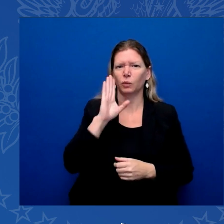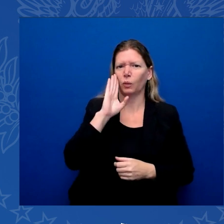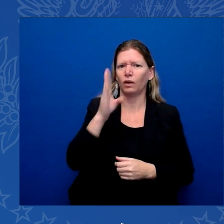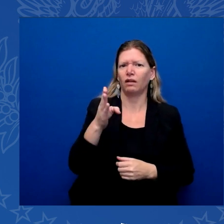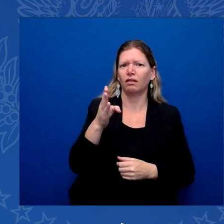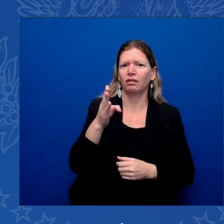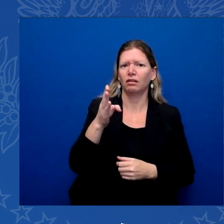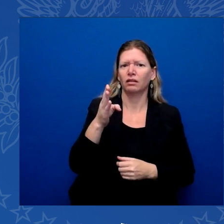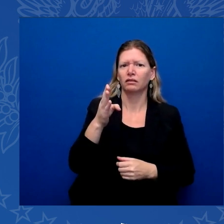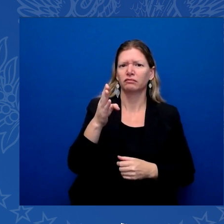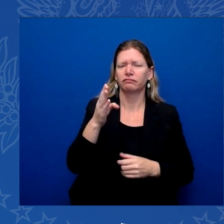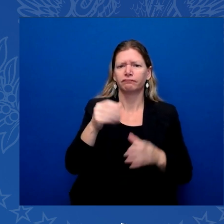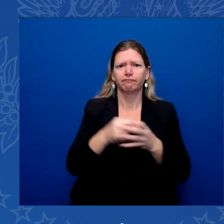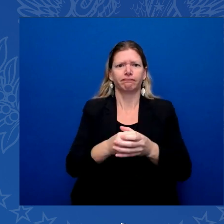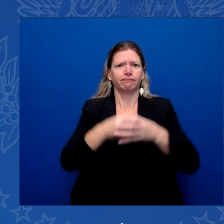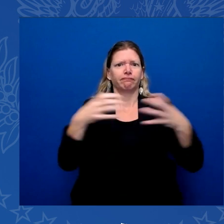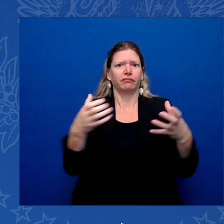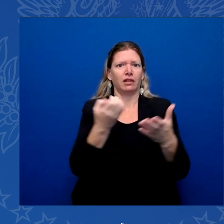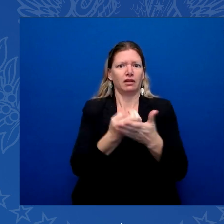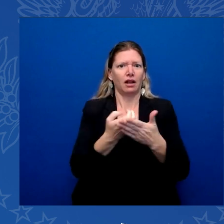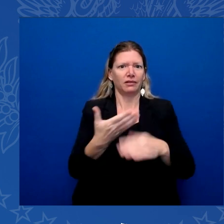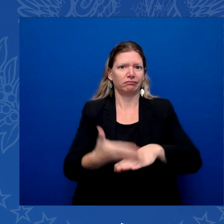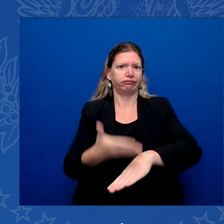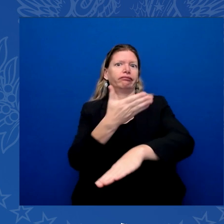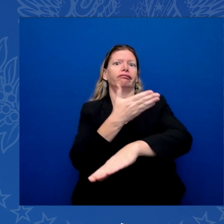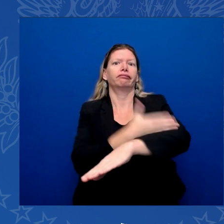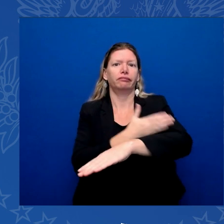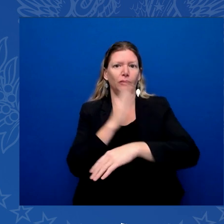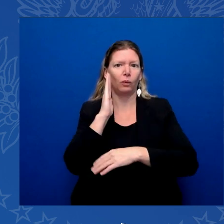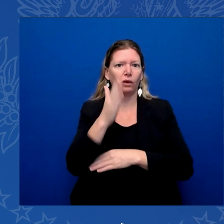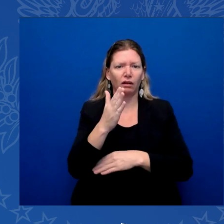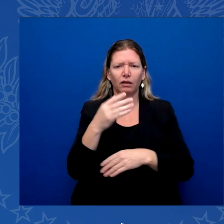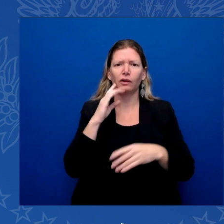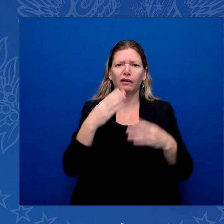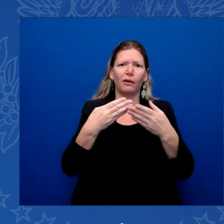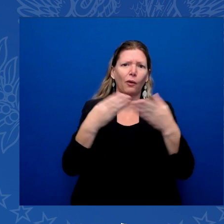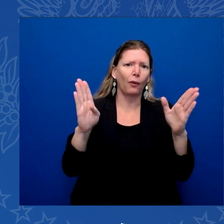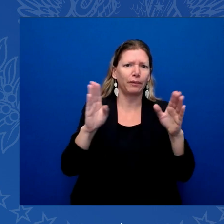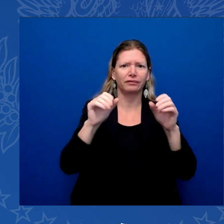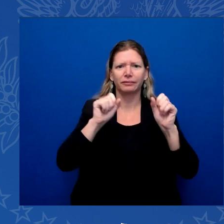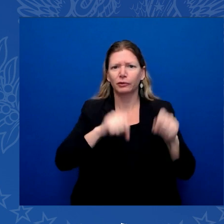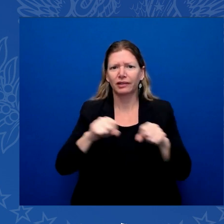opening enormous potential for mutual benefits in the business sector.